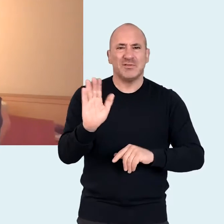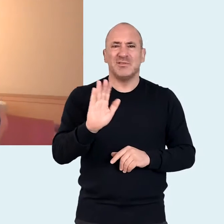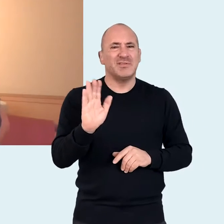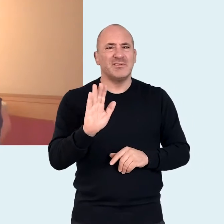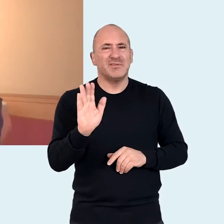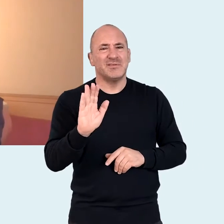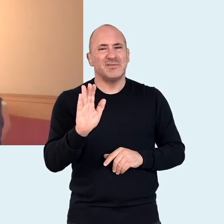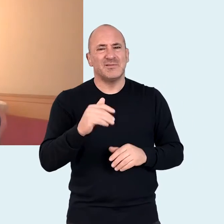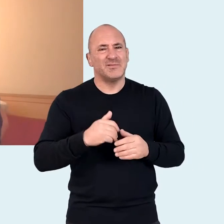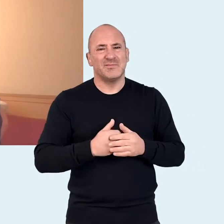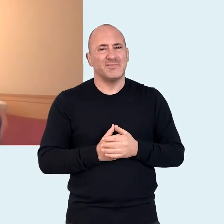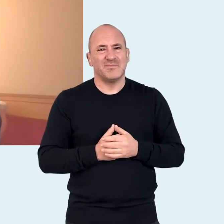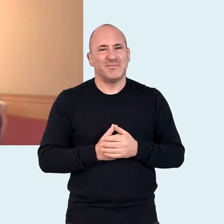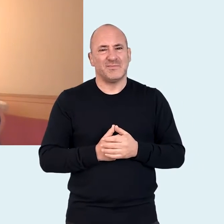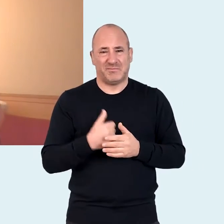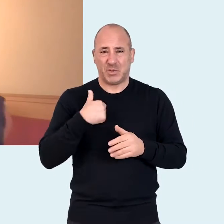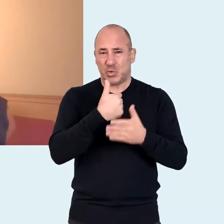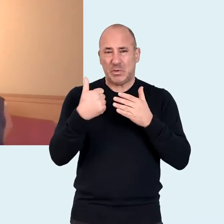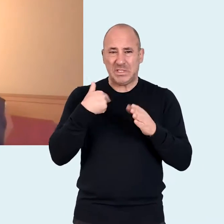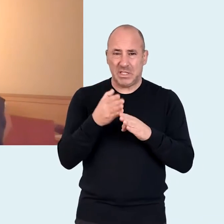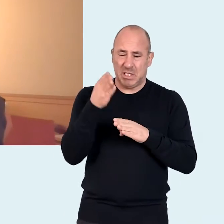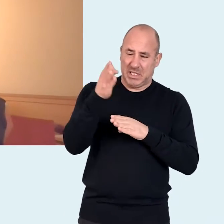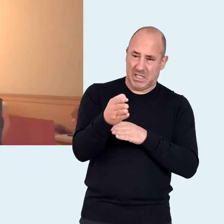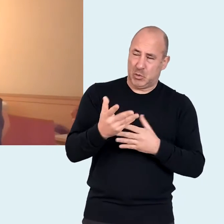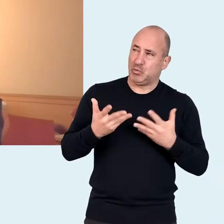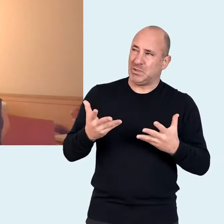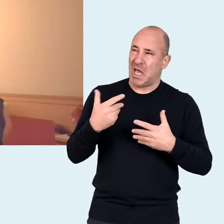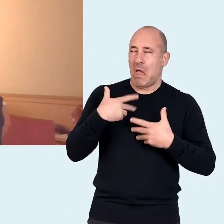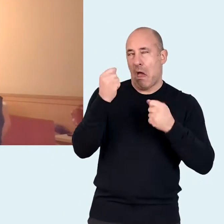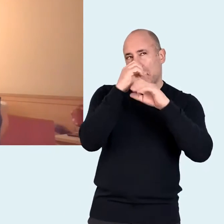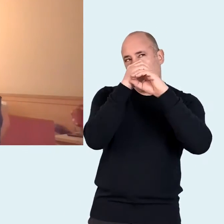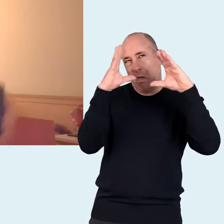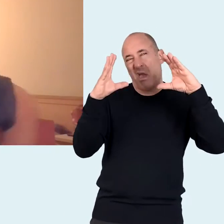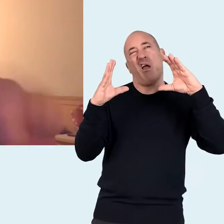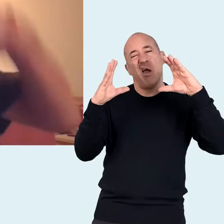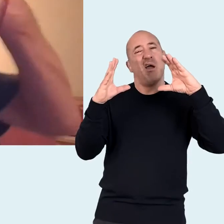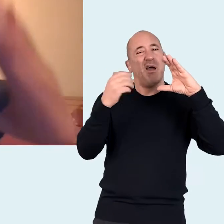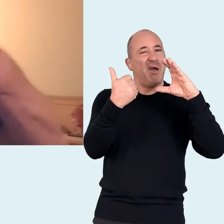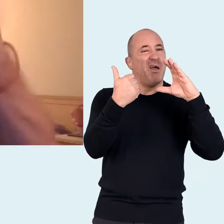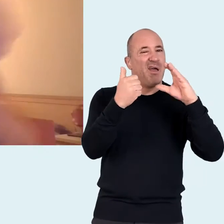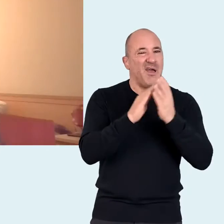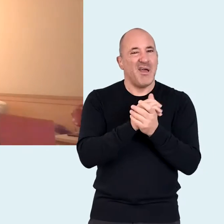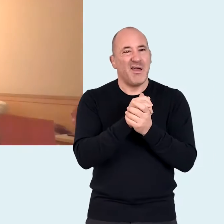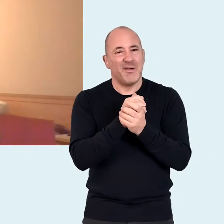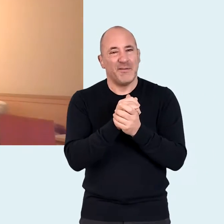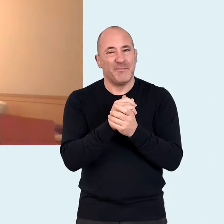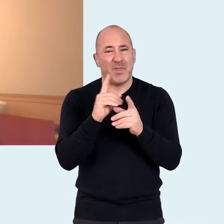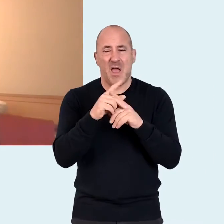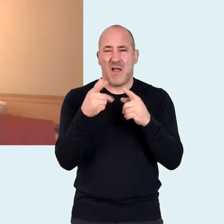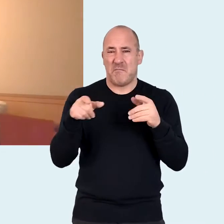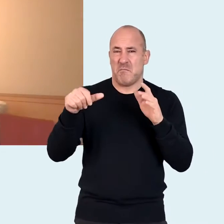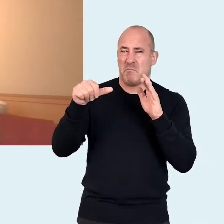have thought about it that much. I have an idea I'm going to do this today. If I've taken